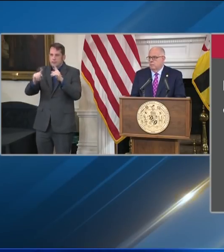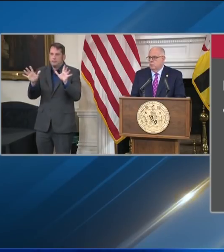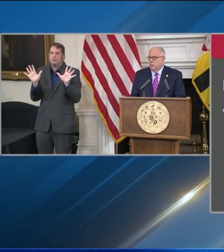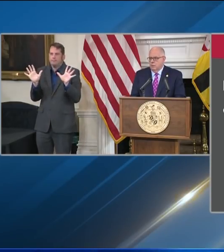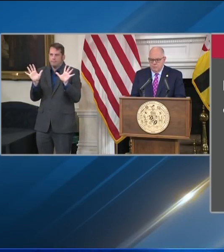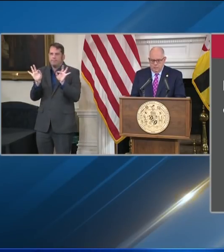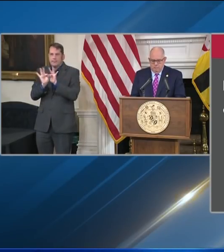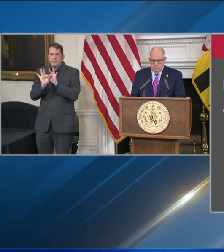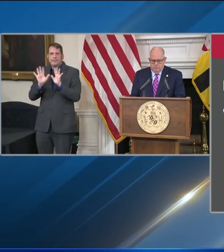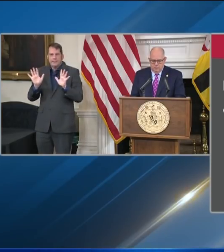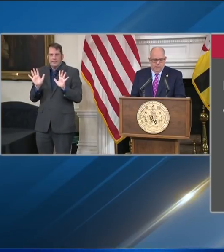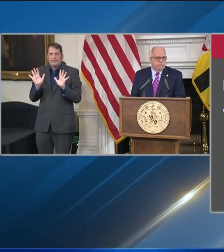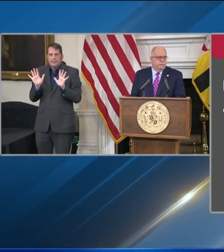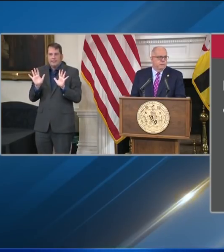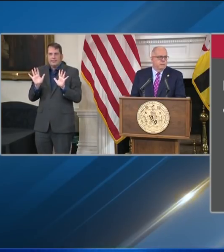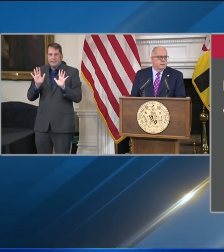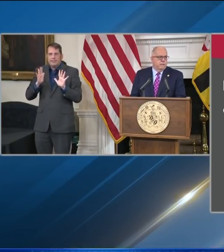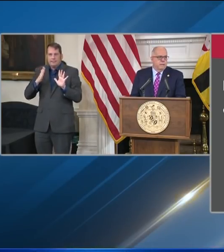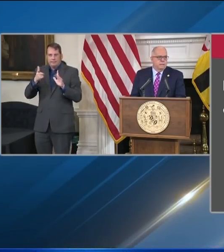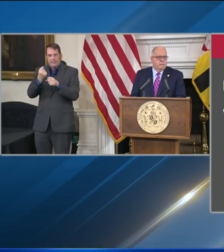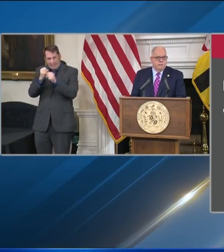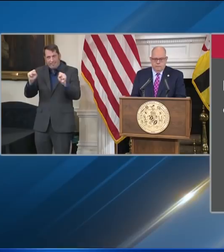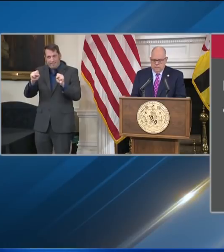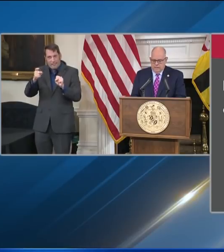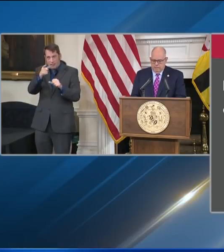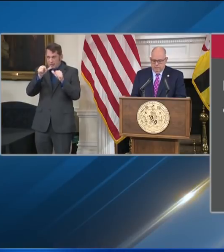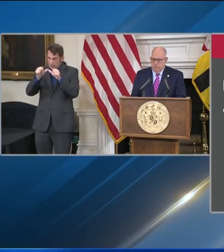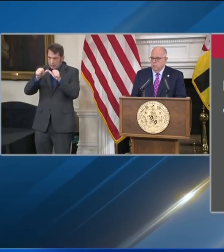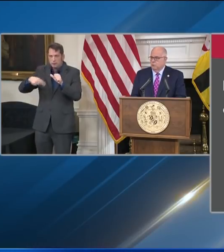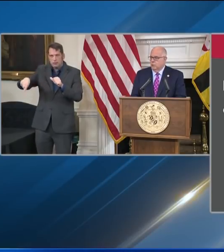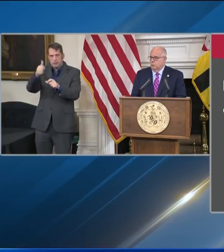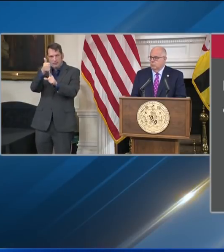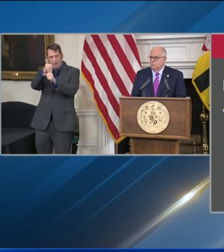BUT PLEASE KNOW THAT BY REFRAINING FROM VISITS AT THIS TIME.